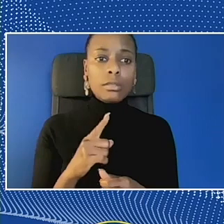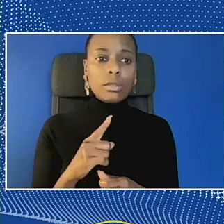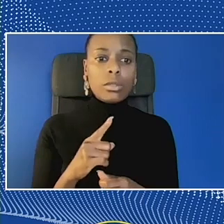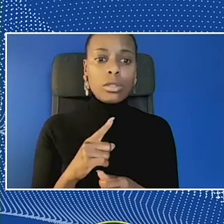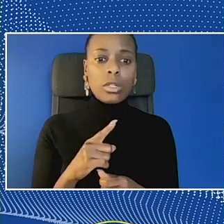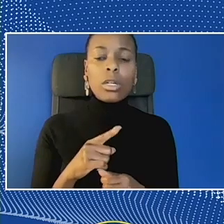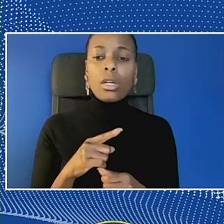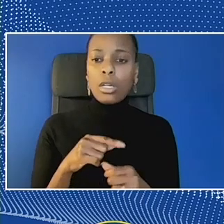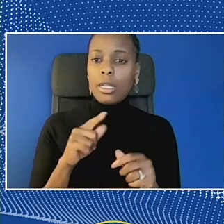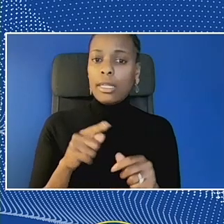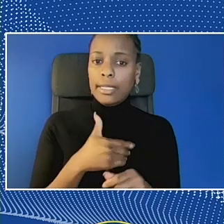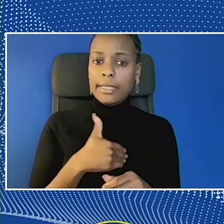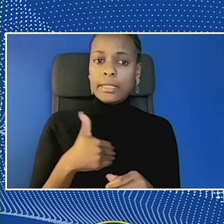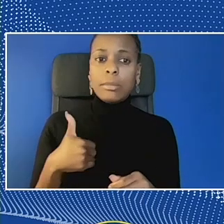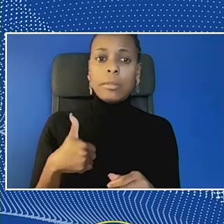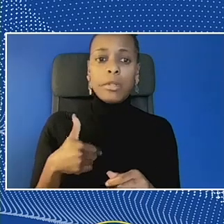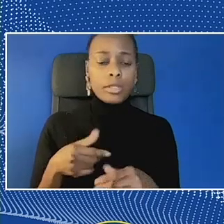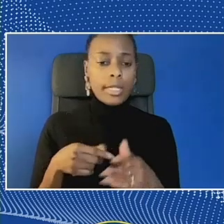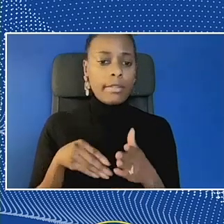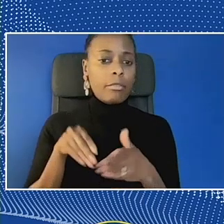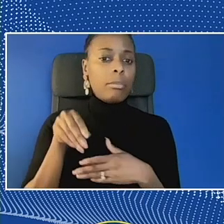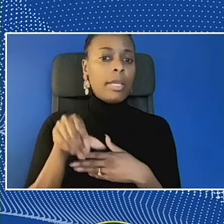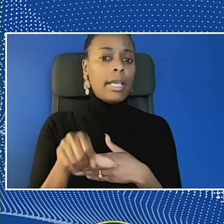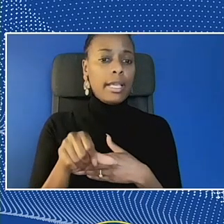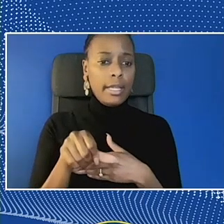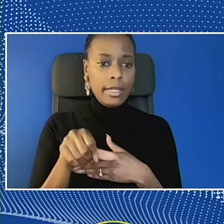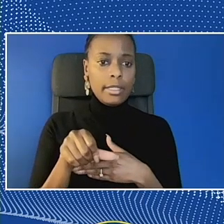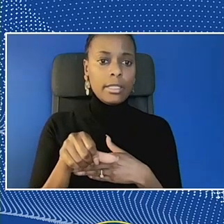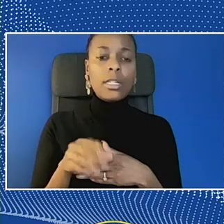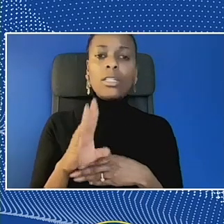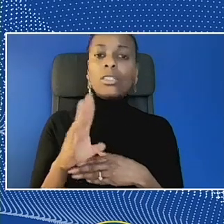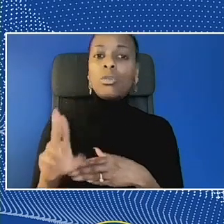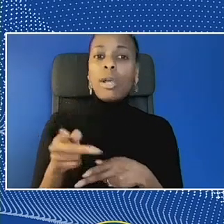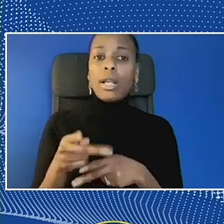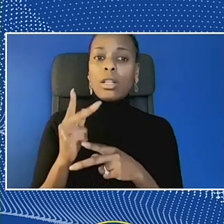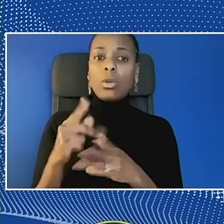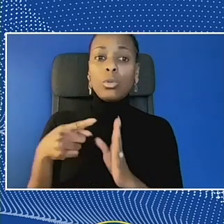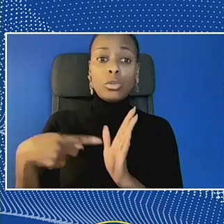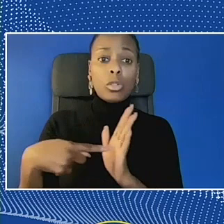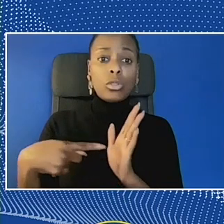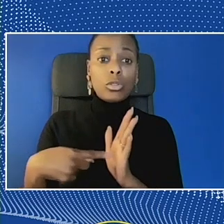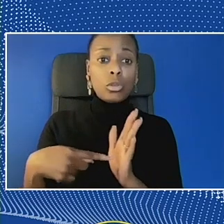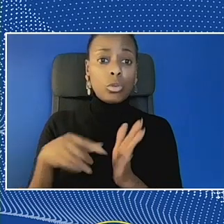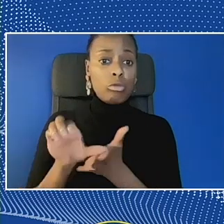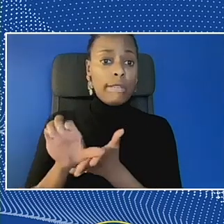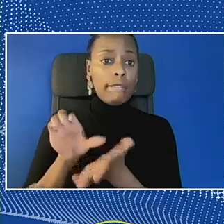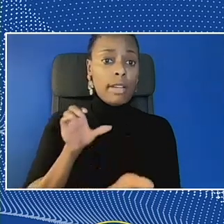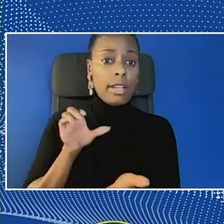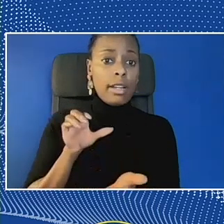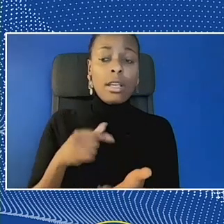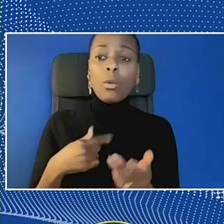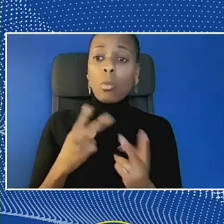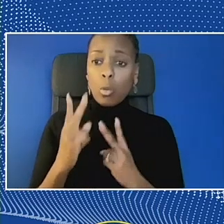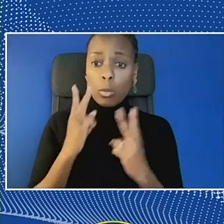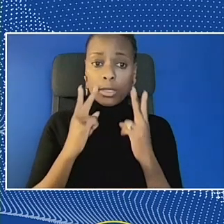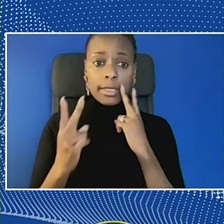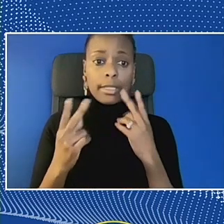have paid on a Direct Loan are due a refund. So what we are finding now is that